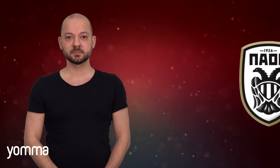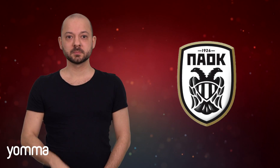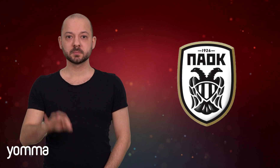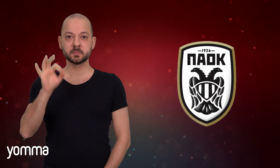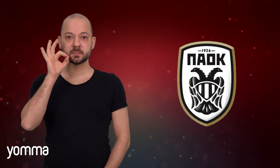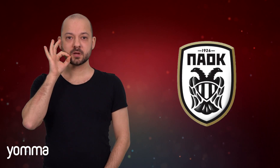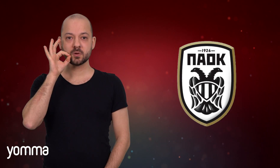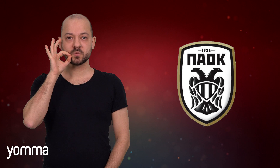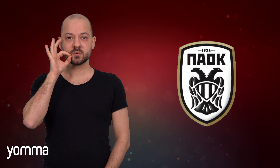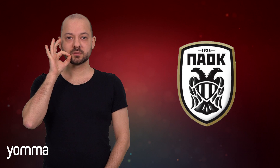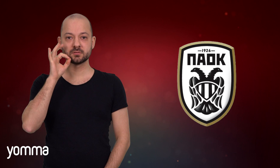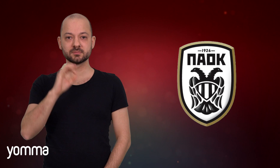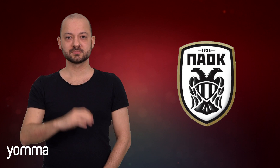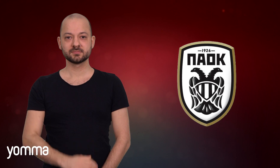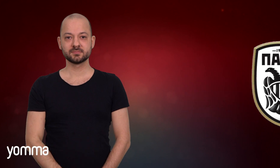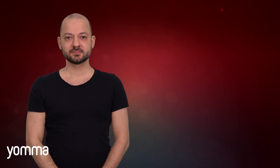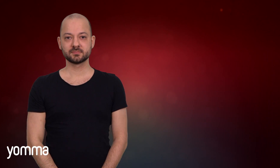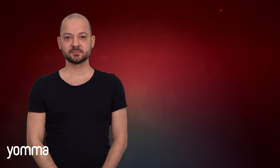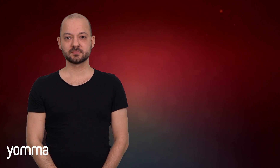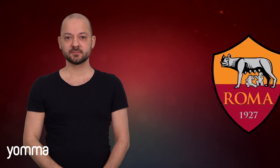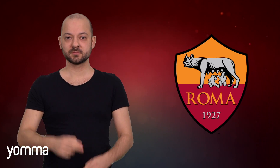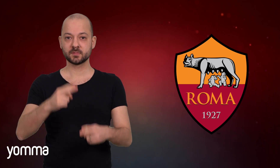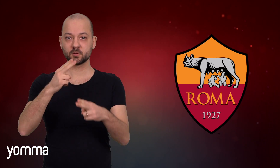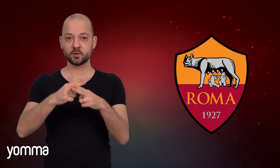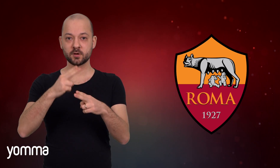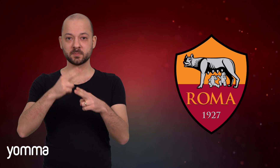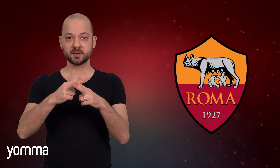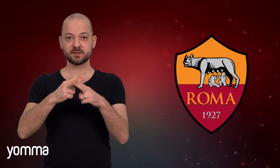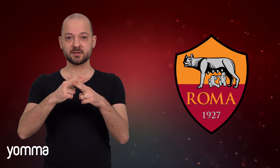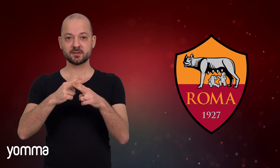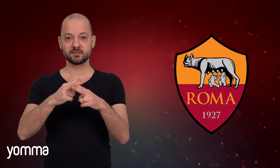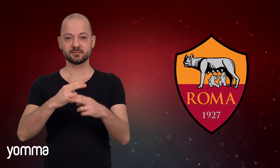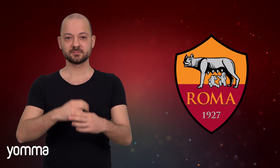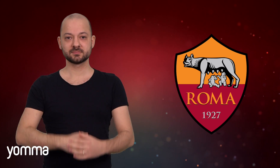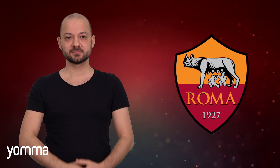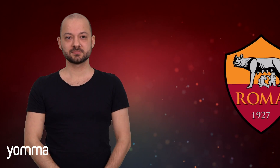PAOK FC AS Roma